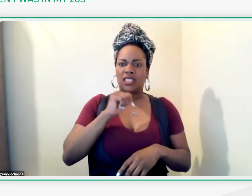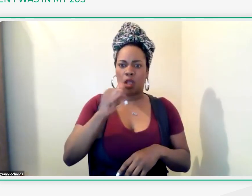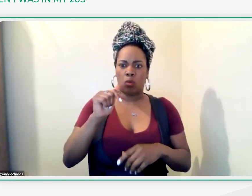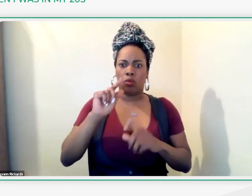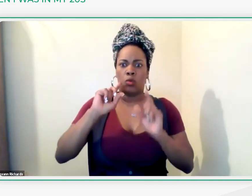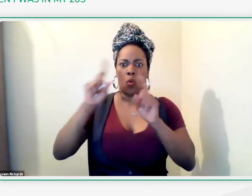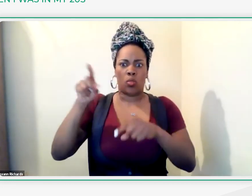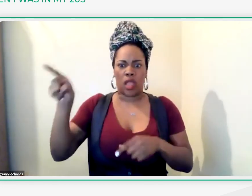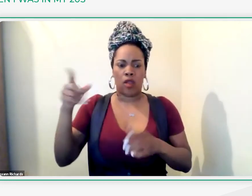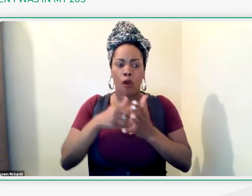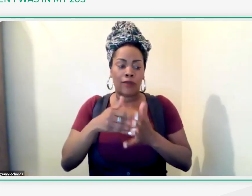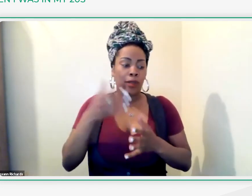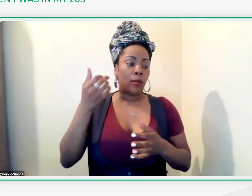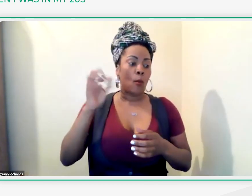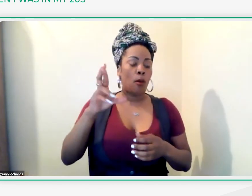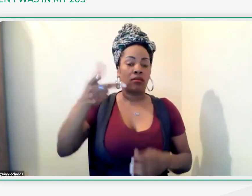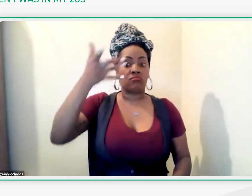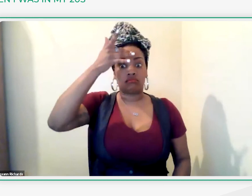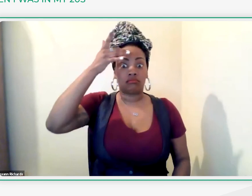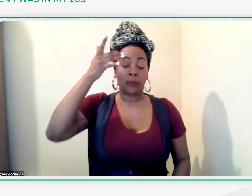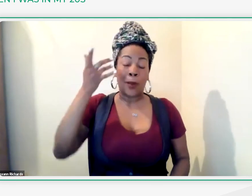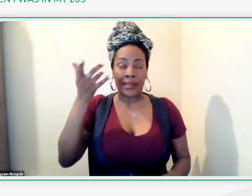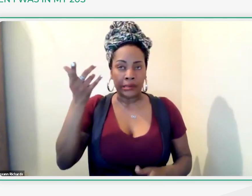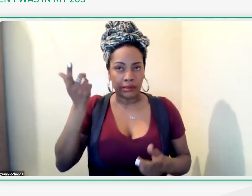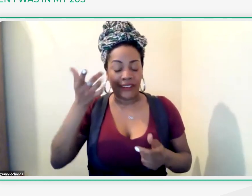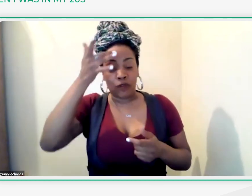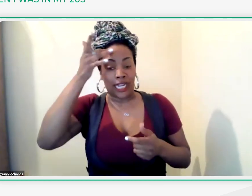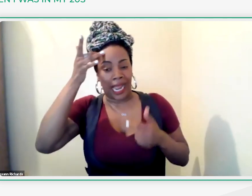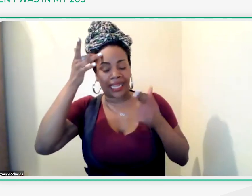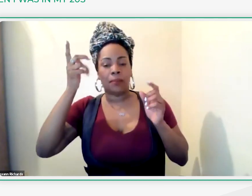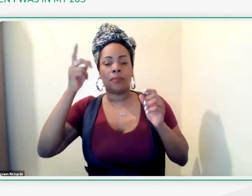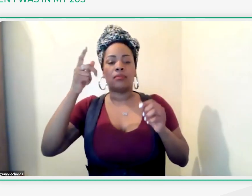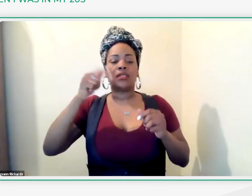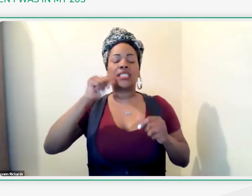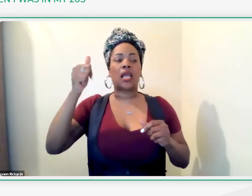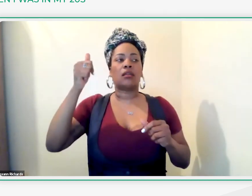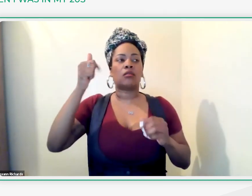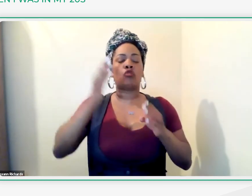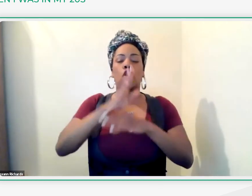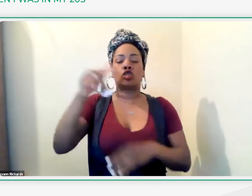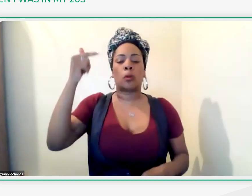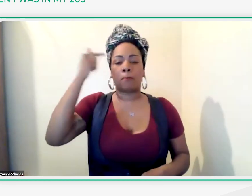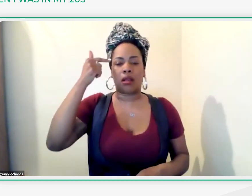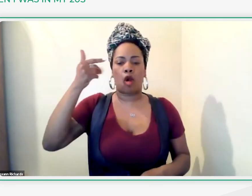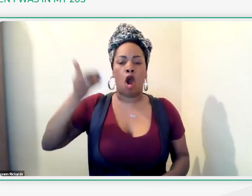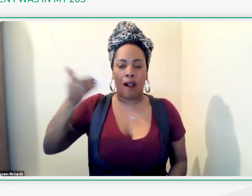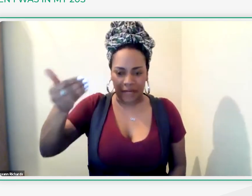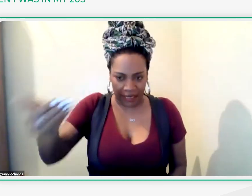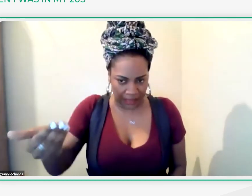that's not where you want to put it. You want to put it to a place where you can, I guess, kind of forget it.